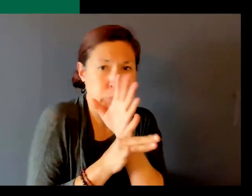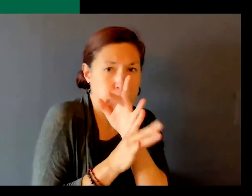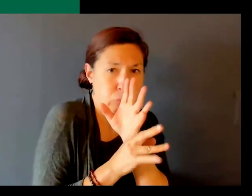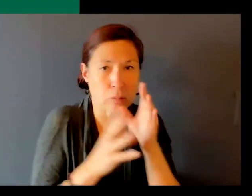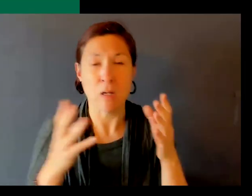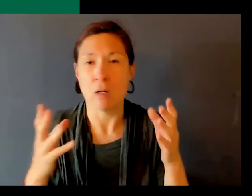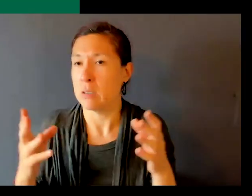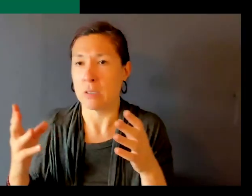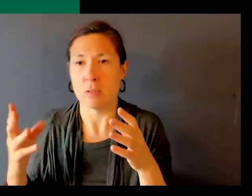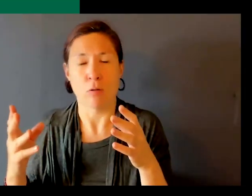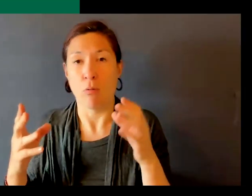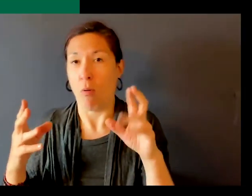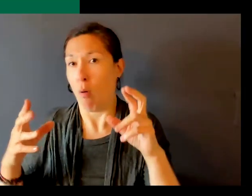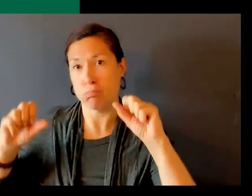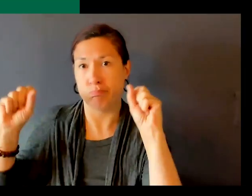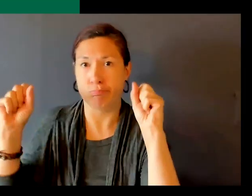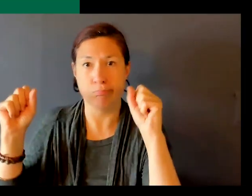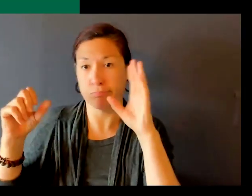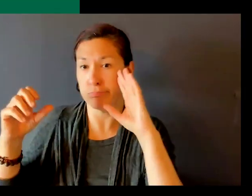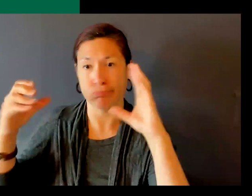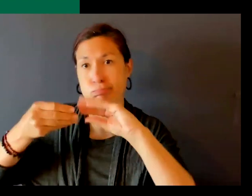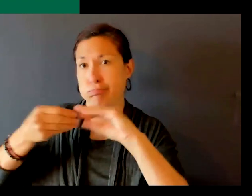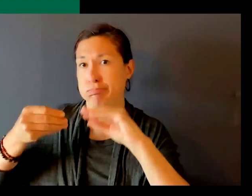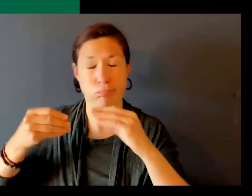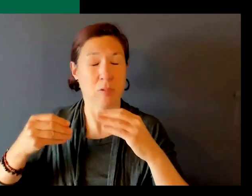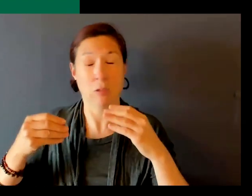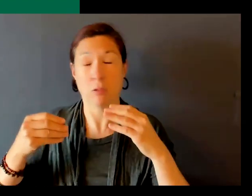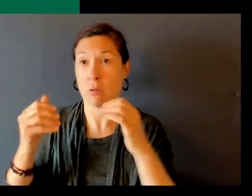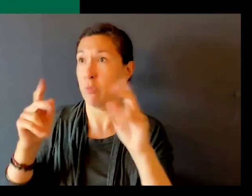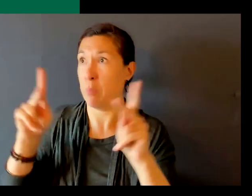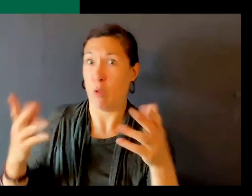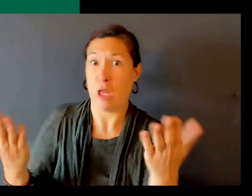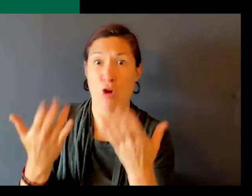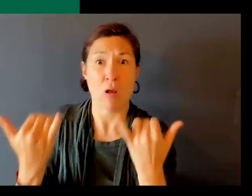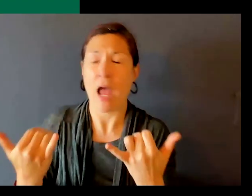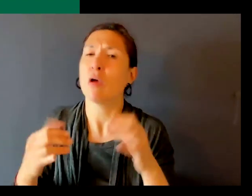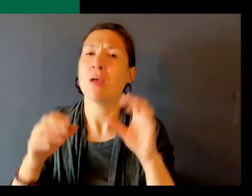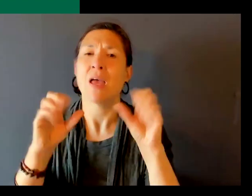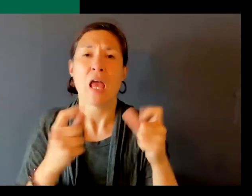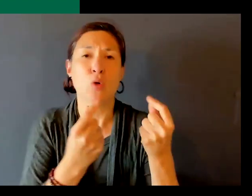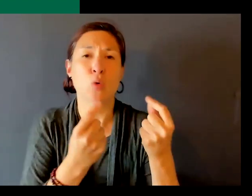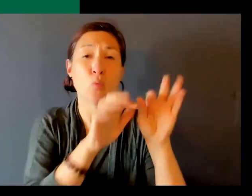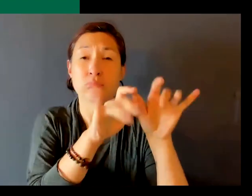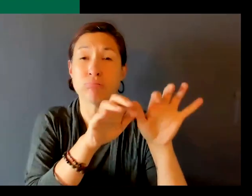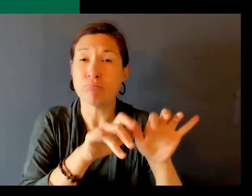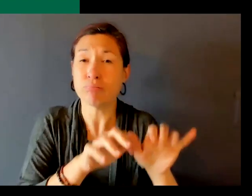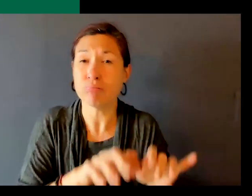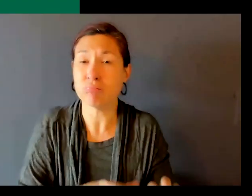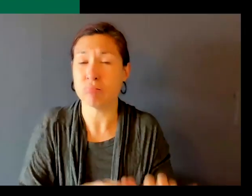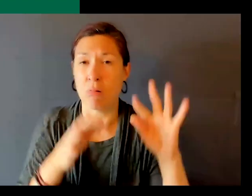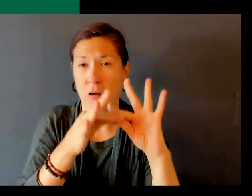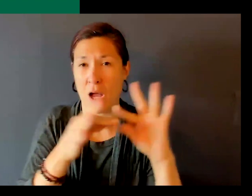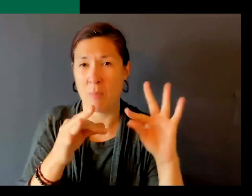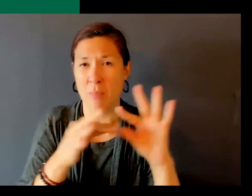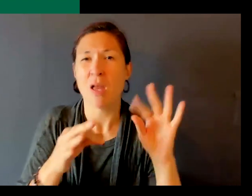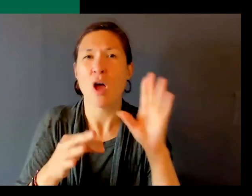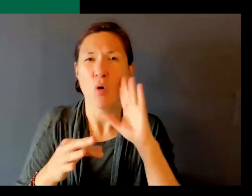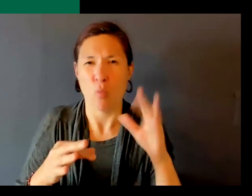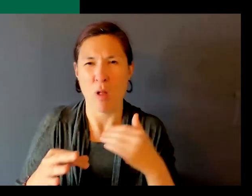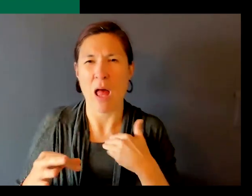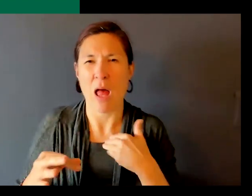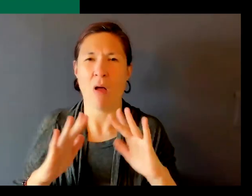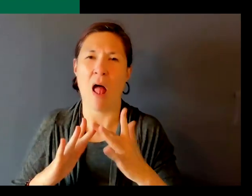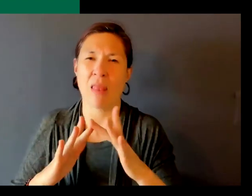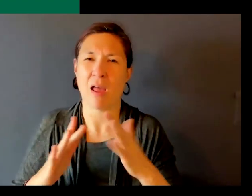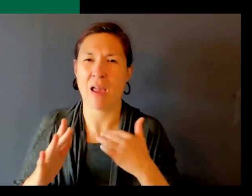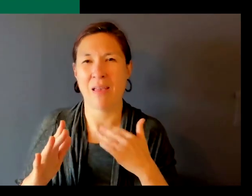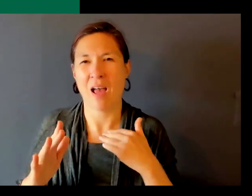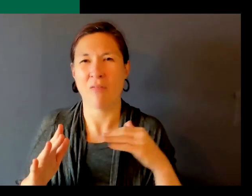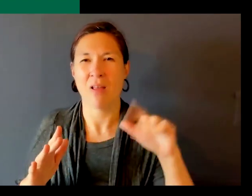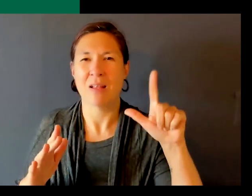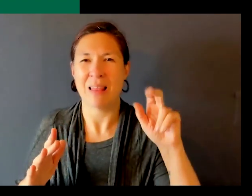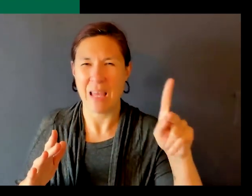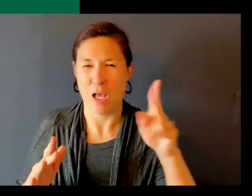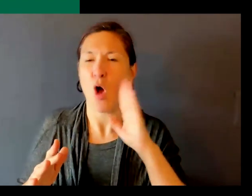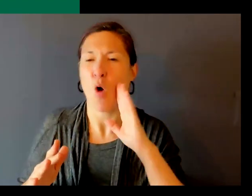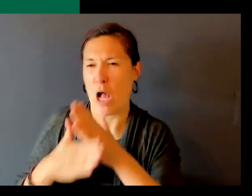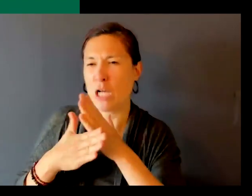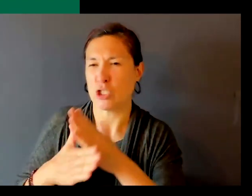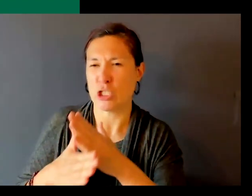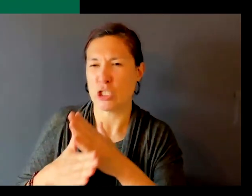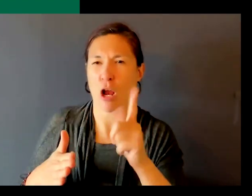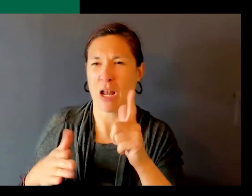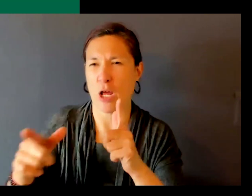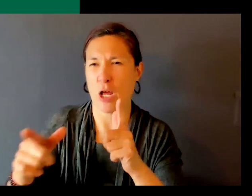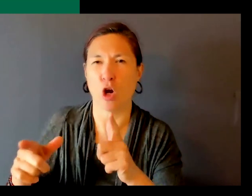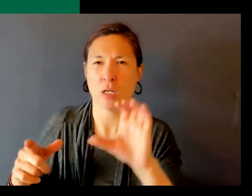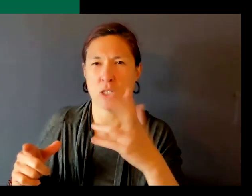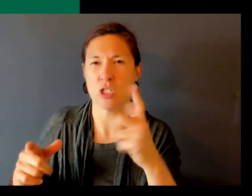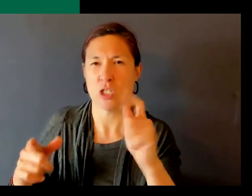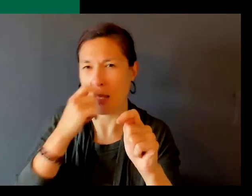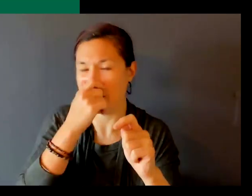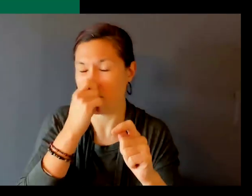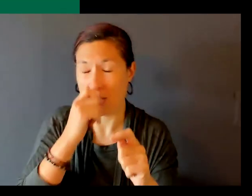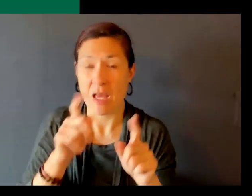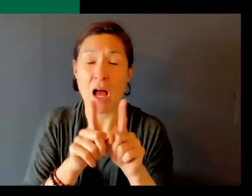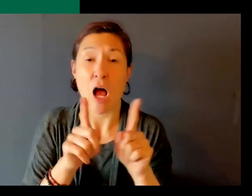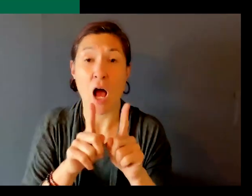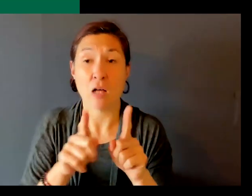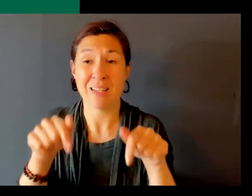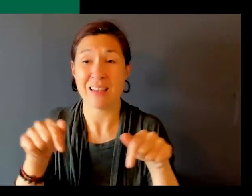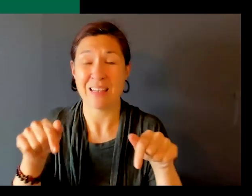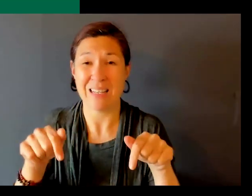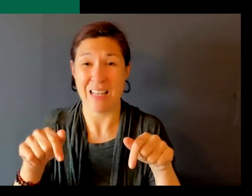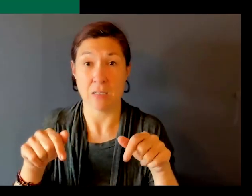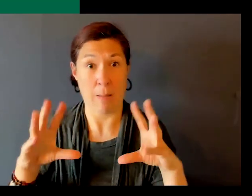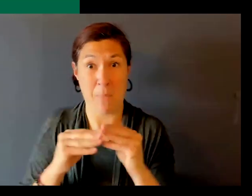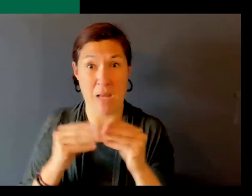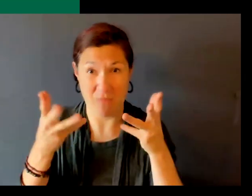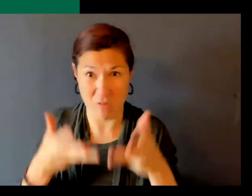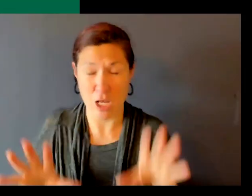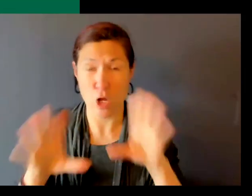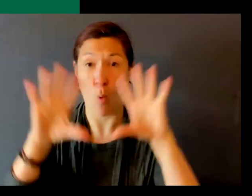: Thank you. Can we have Haitian Creole.